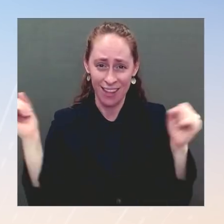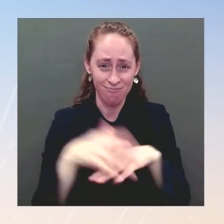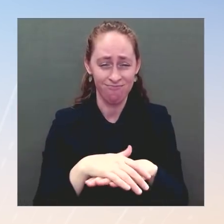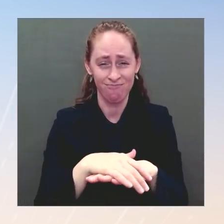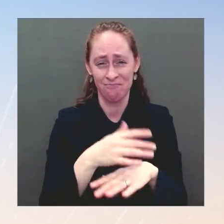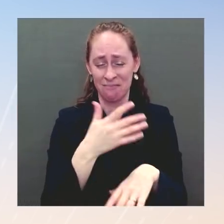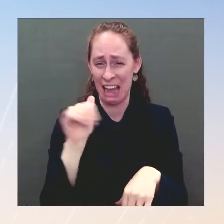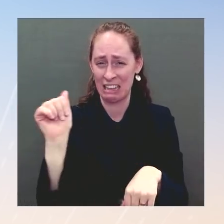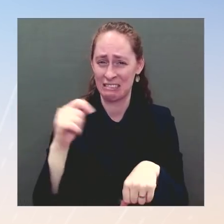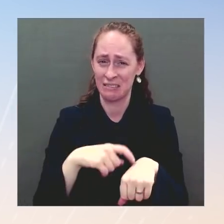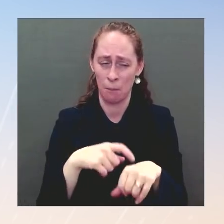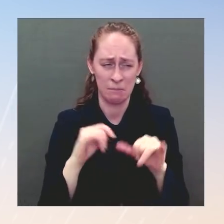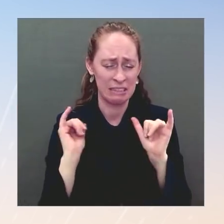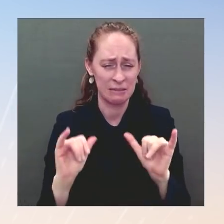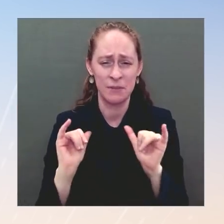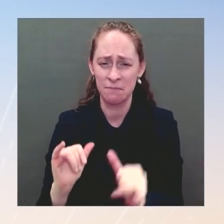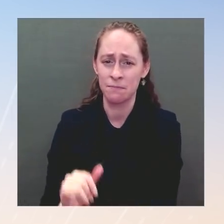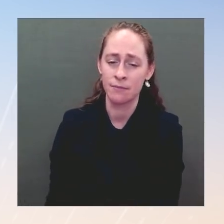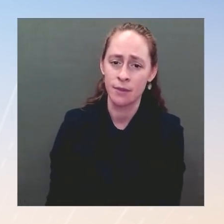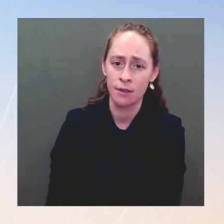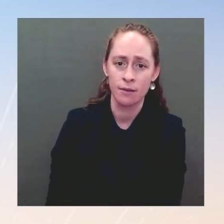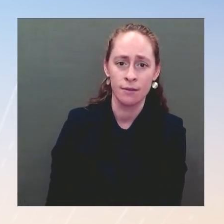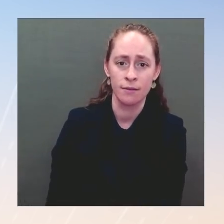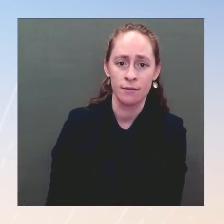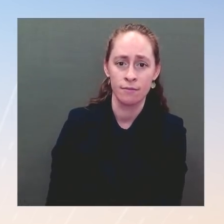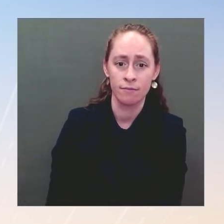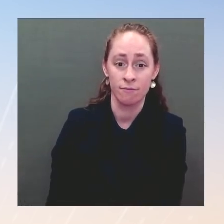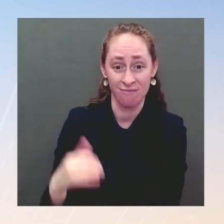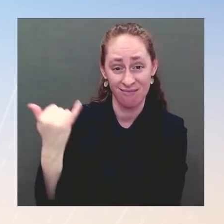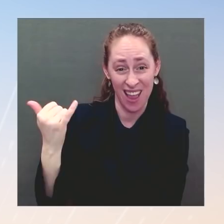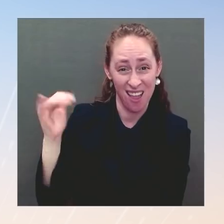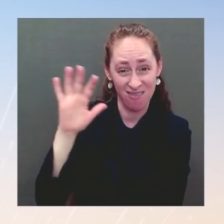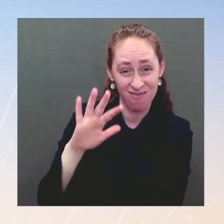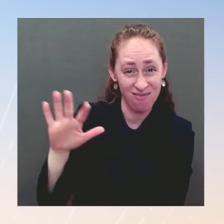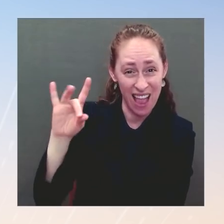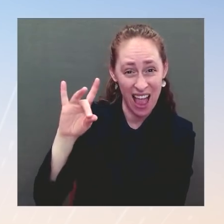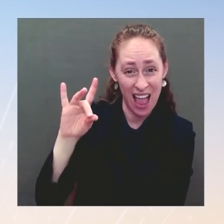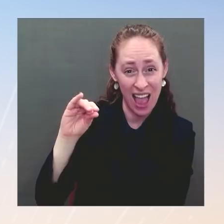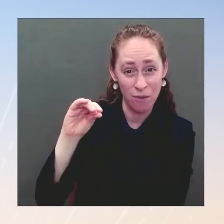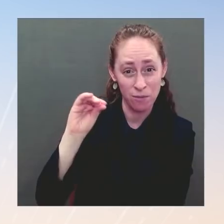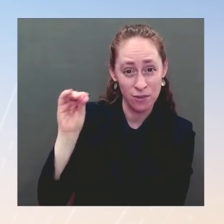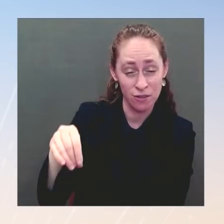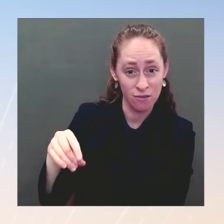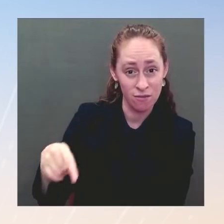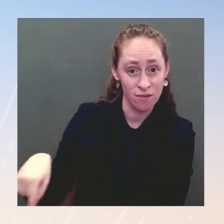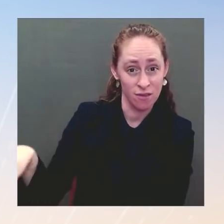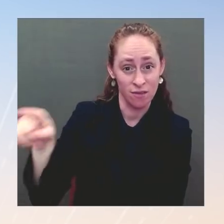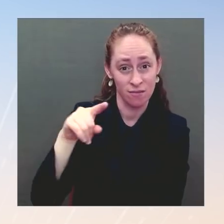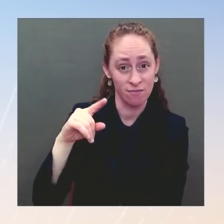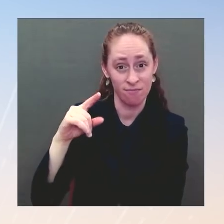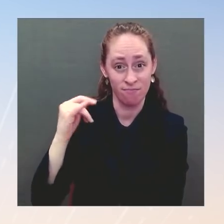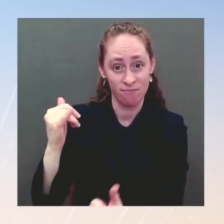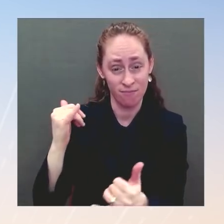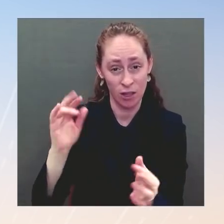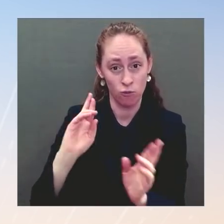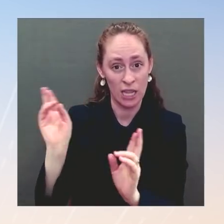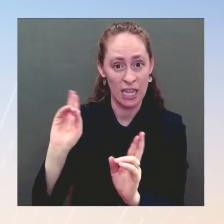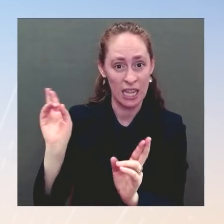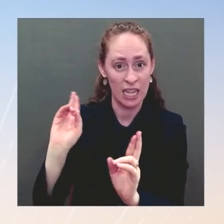are now in the forward attack position? Was that also the case yesterday? Ms. Psaki: I don't -- I'm not going to be in a position to give you move- troop assessments or movements.